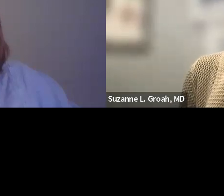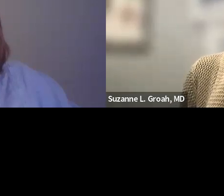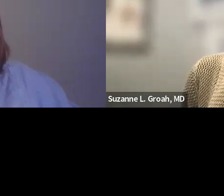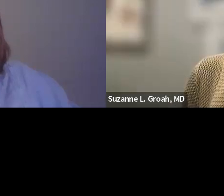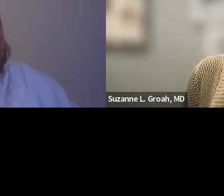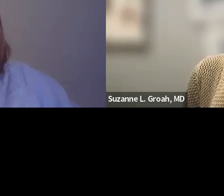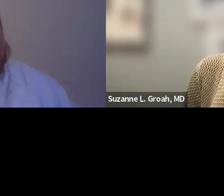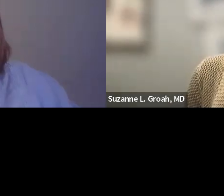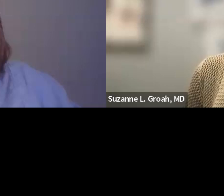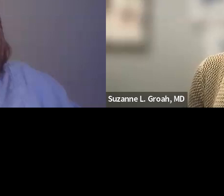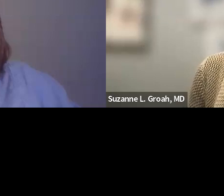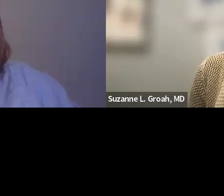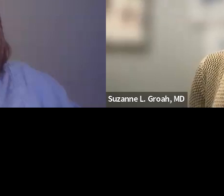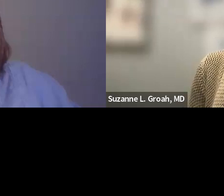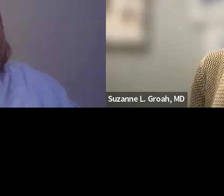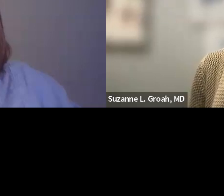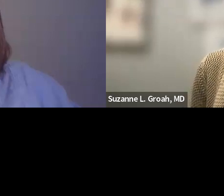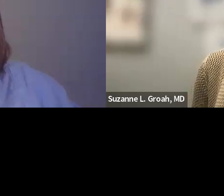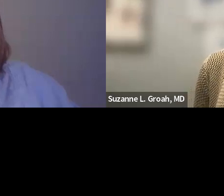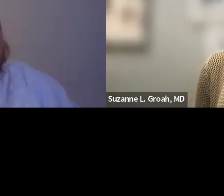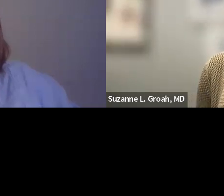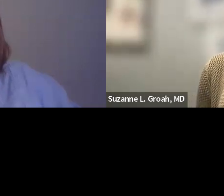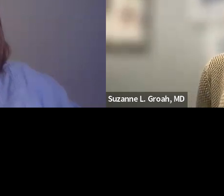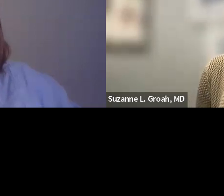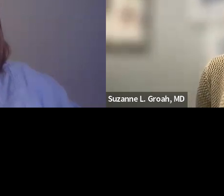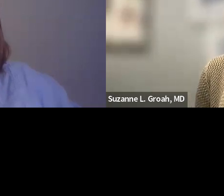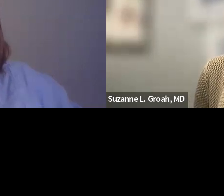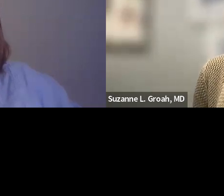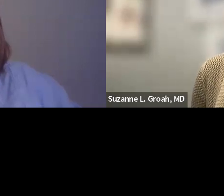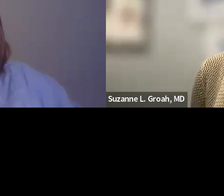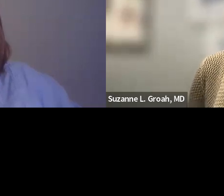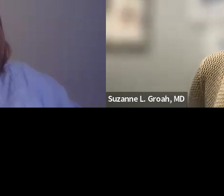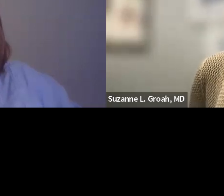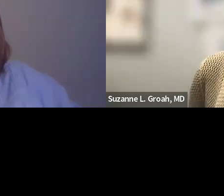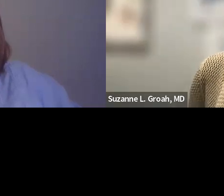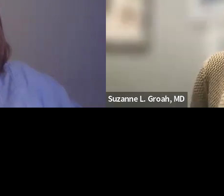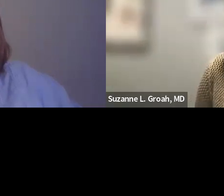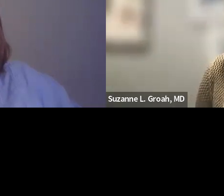So when I started at National Rehab Hospital in 2002, I was running